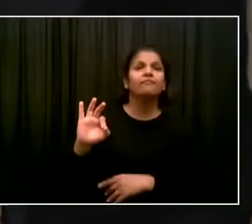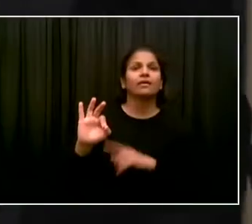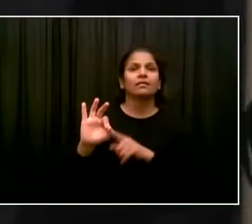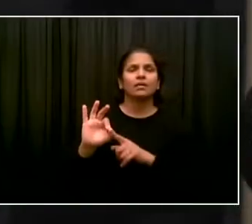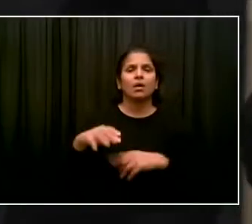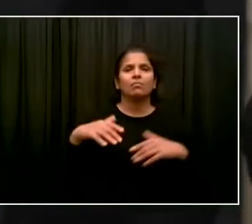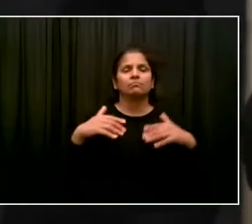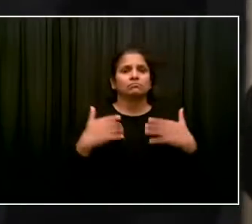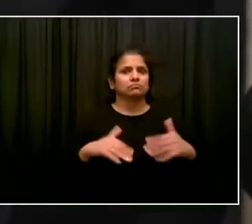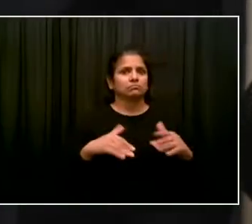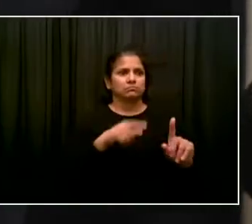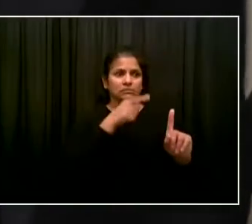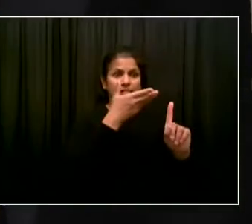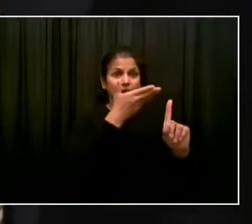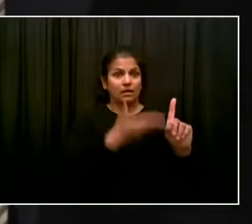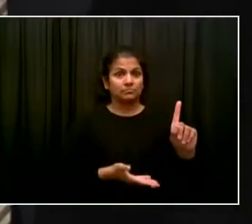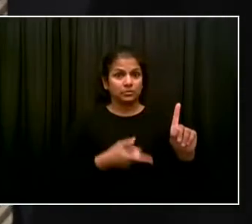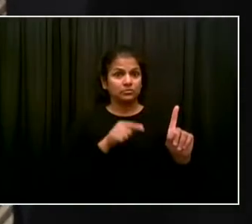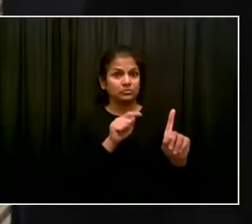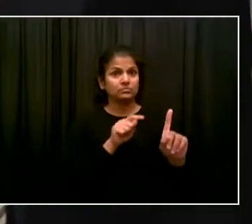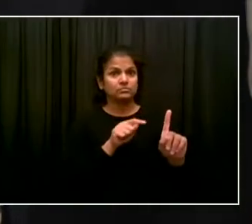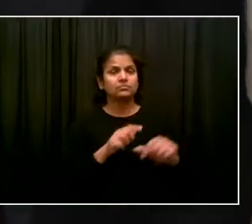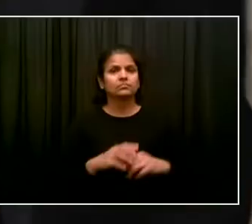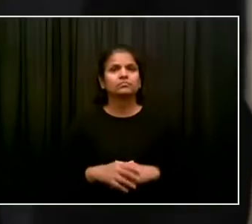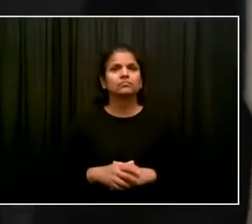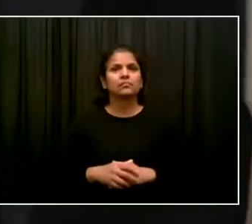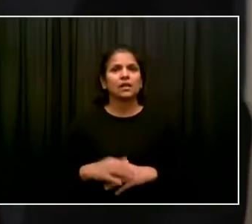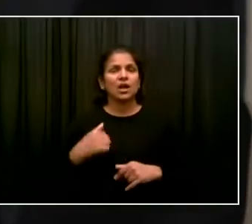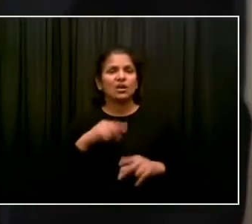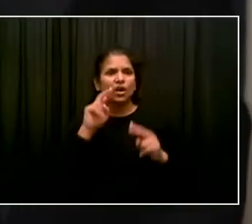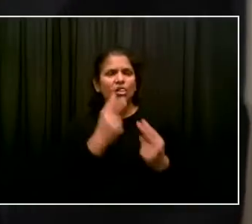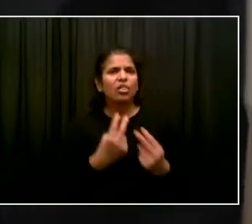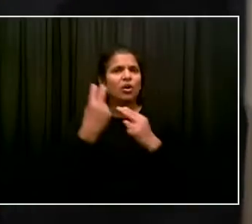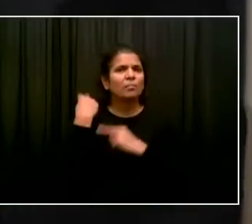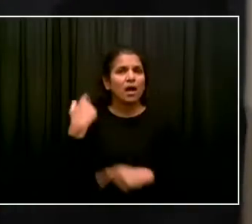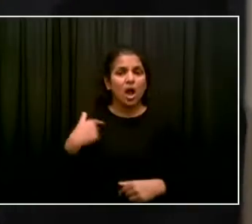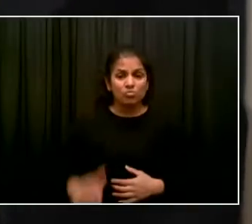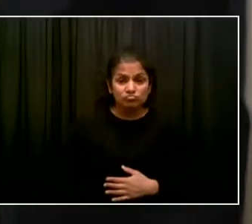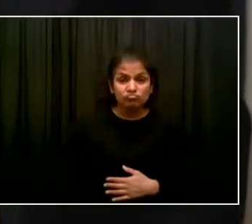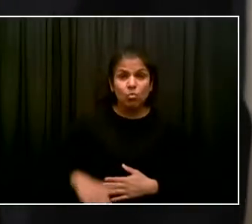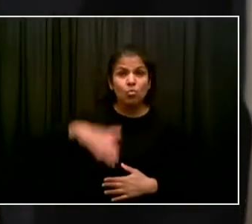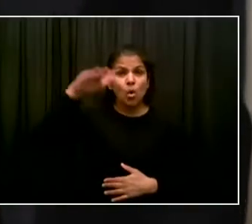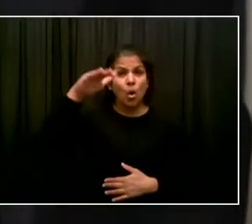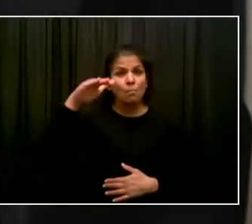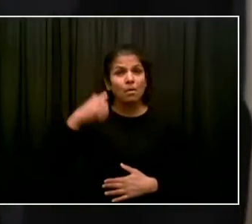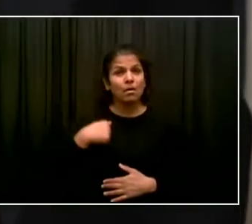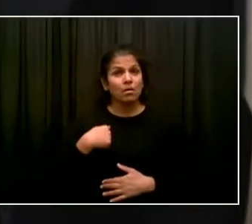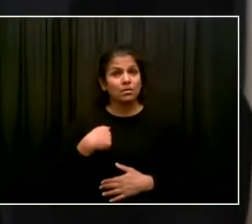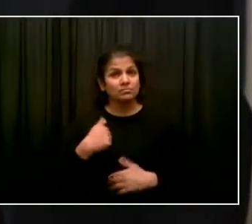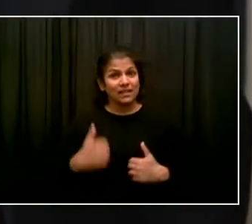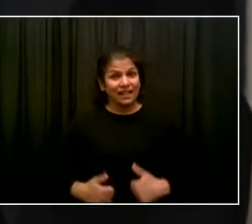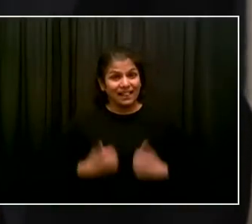WHAT WAS WRONG IN AMERICA. I GREW UP IN A SEGREGATED NEIGHBORHOOD.